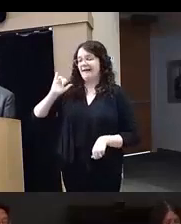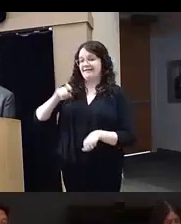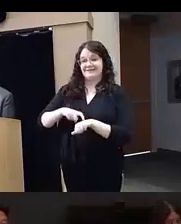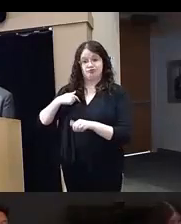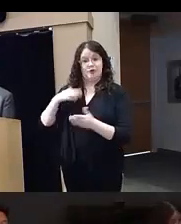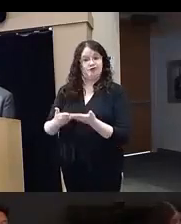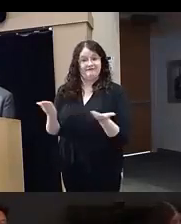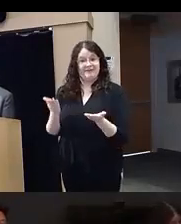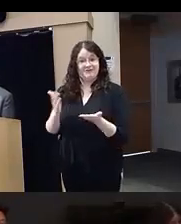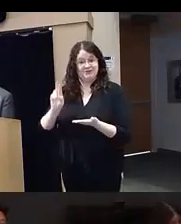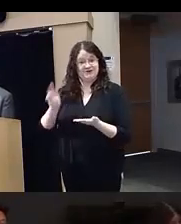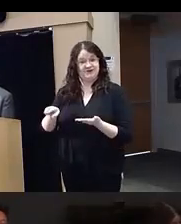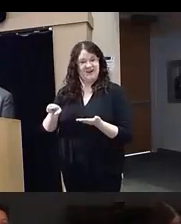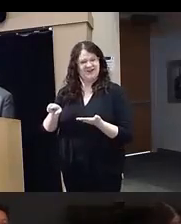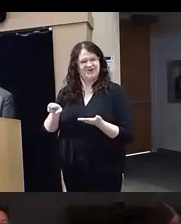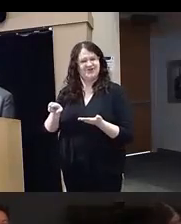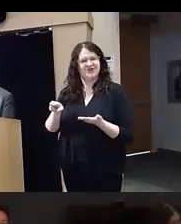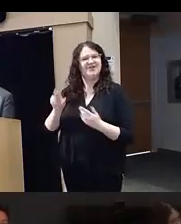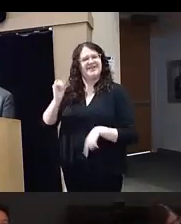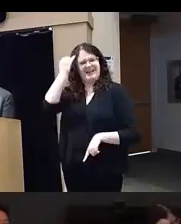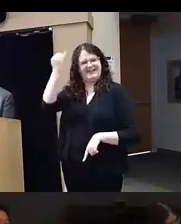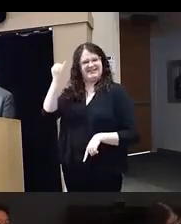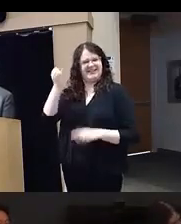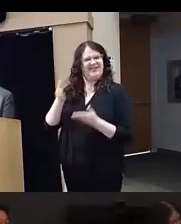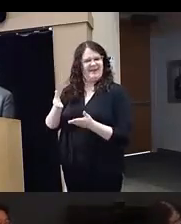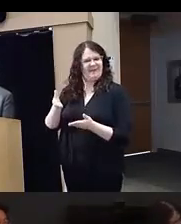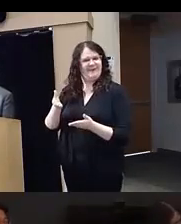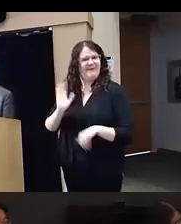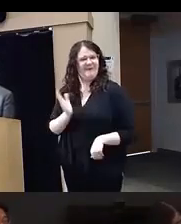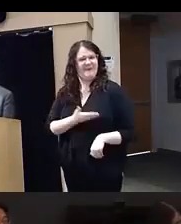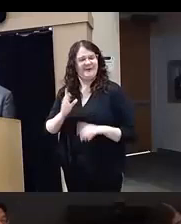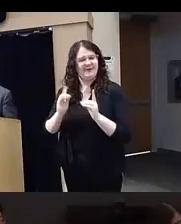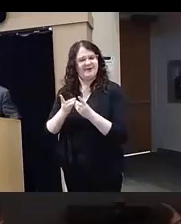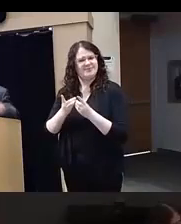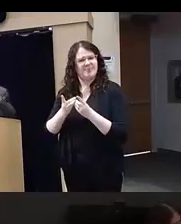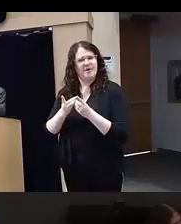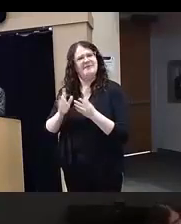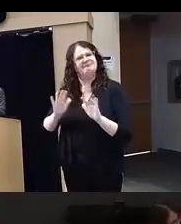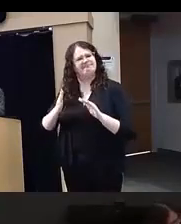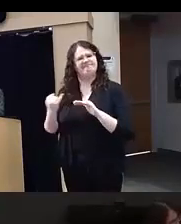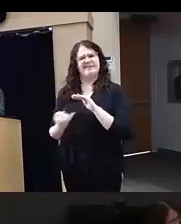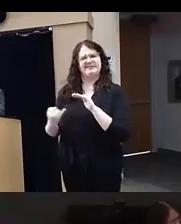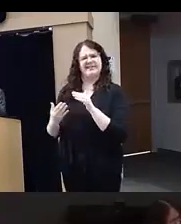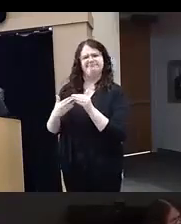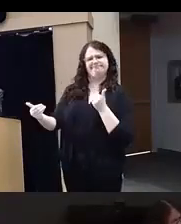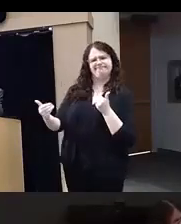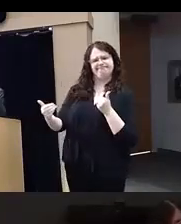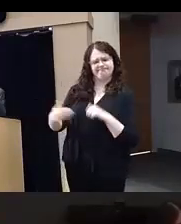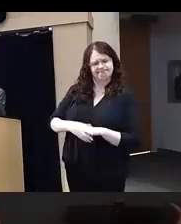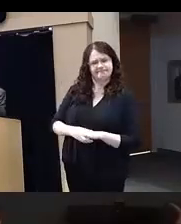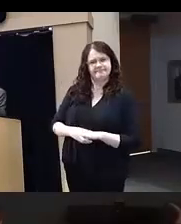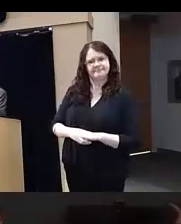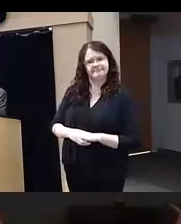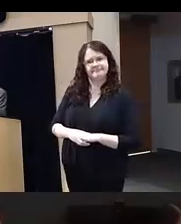arriving at Universal Rochester uh our department was relatively isolated it's very much you know